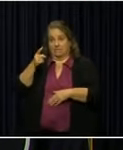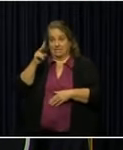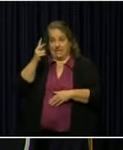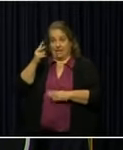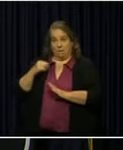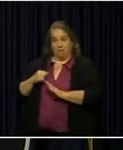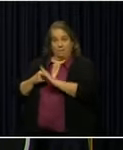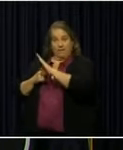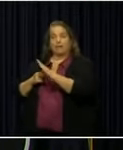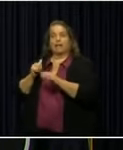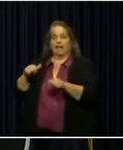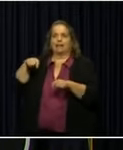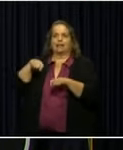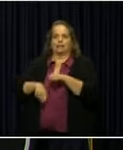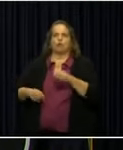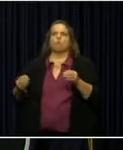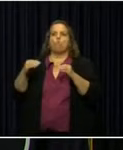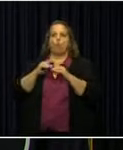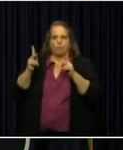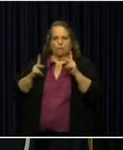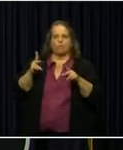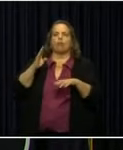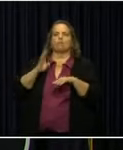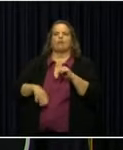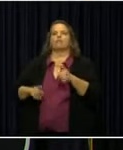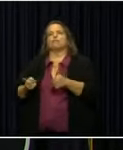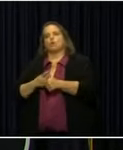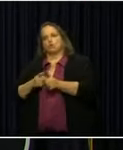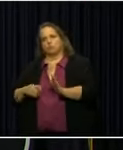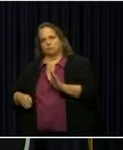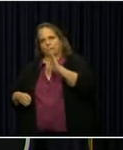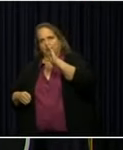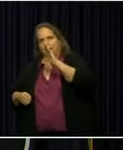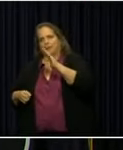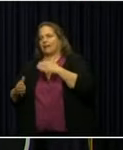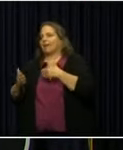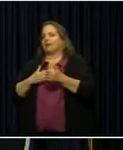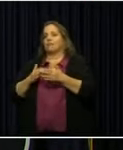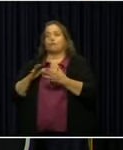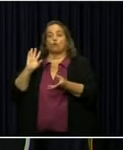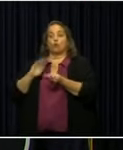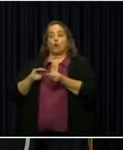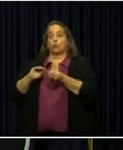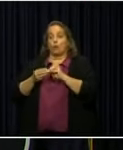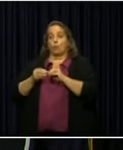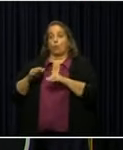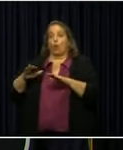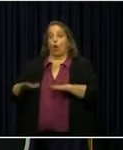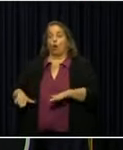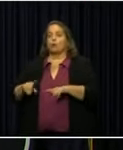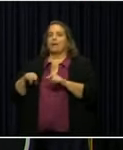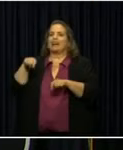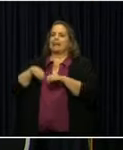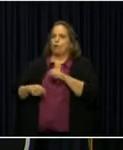OUR SCIENTISTS AND OUR MEDICAL RESEARCHERS ARE GOING TO COME UP WITH SOME INNOVATIONS THAT CAN HELP US.